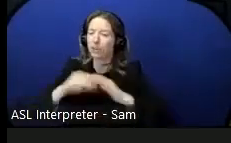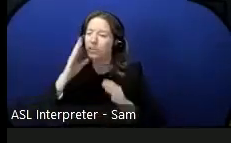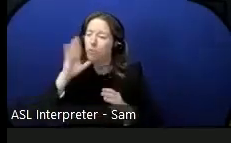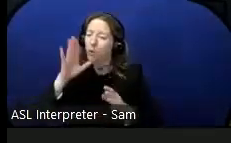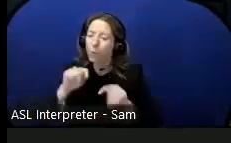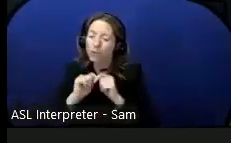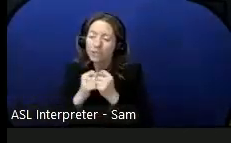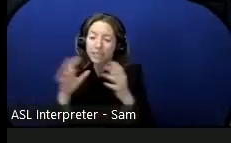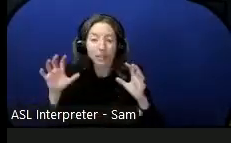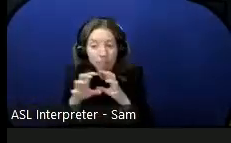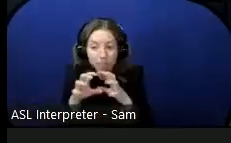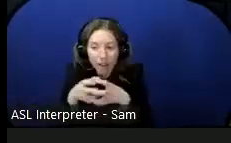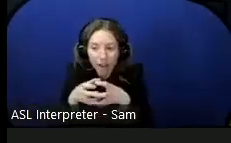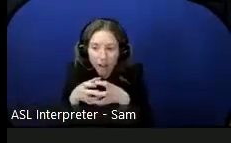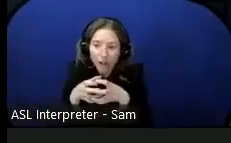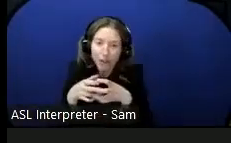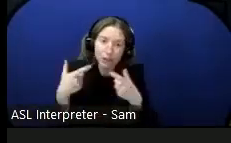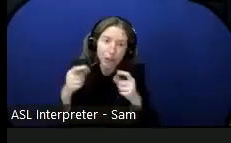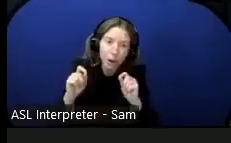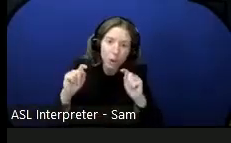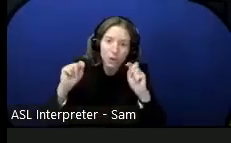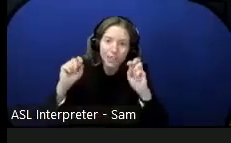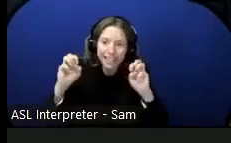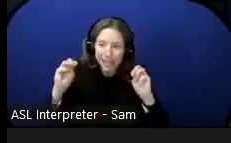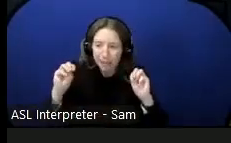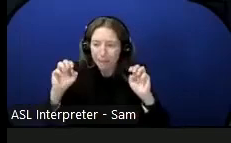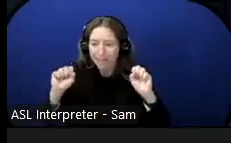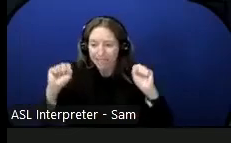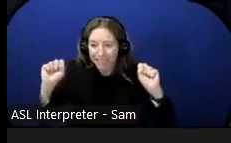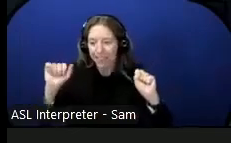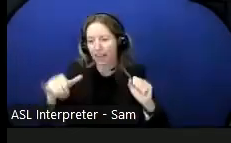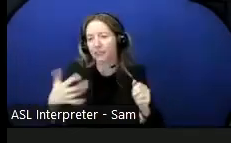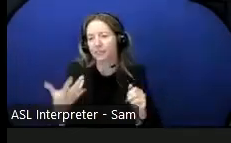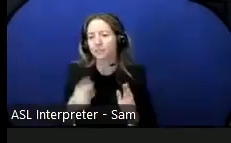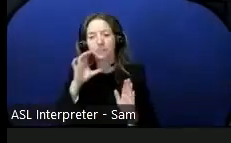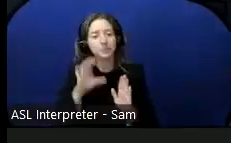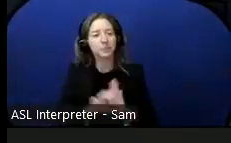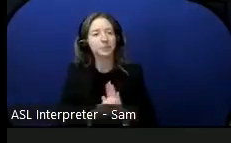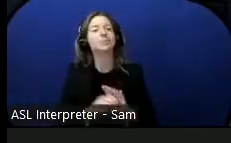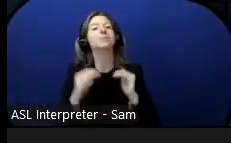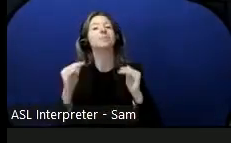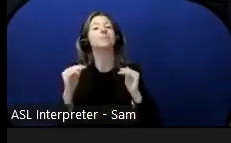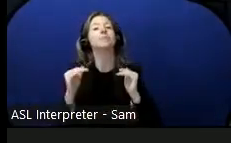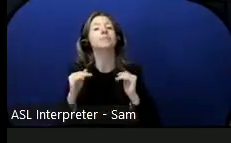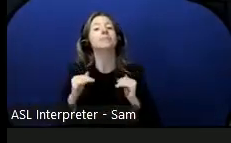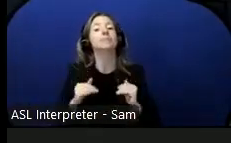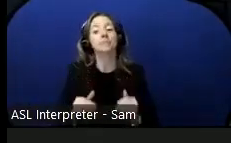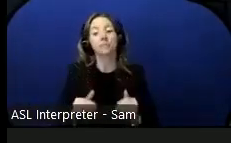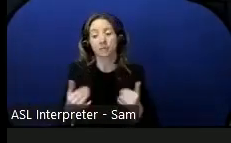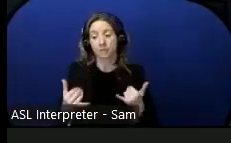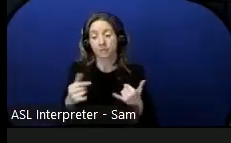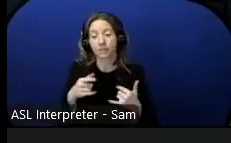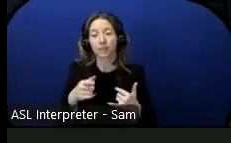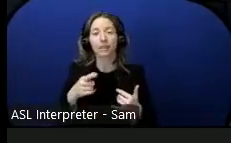So next we're going to take inventory of our digital resources. So we want to ask ourselves,